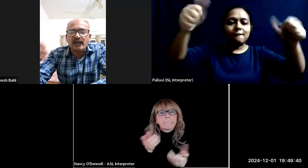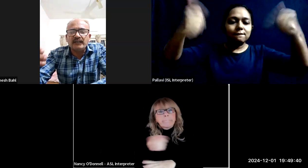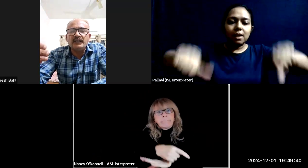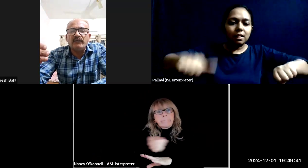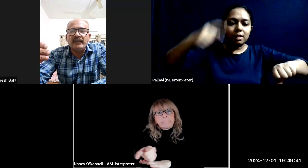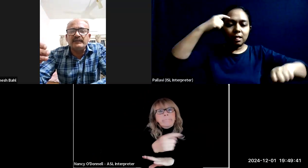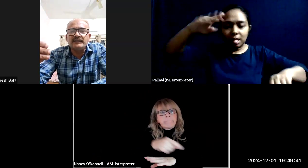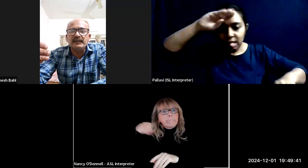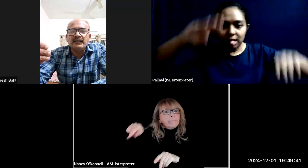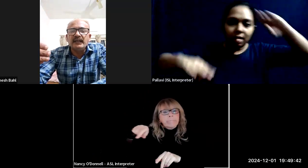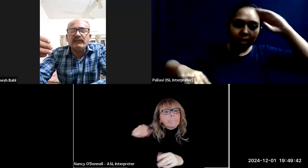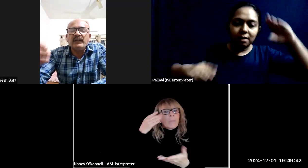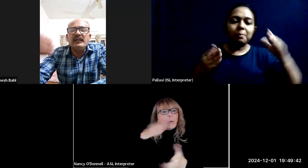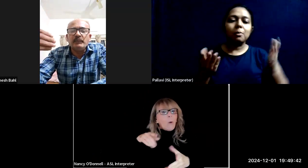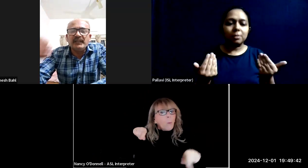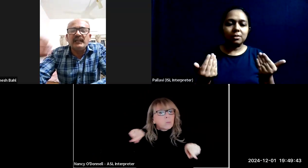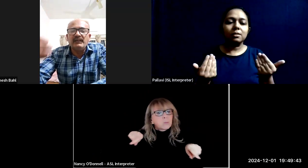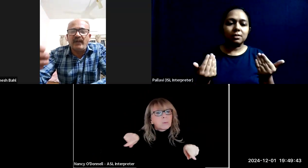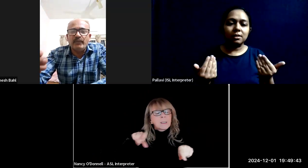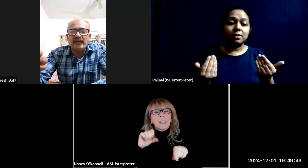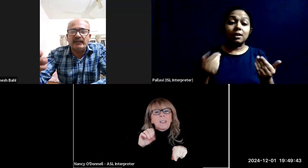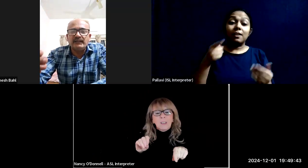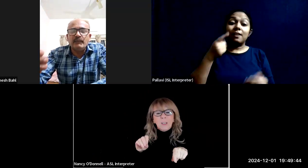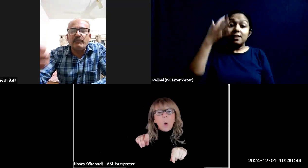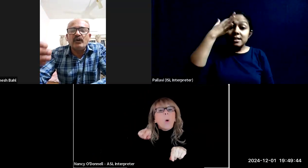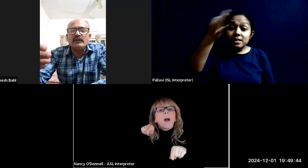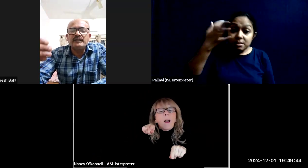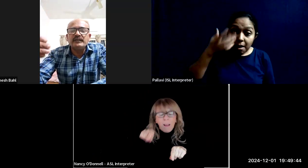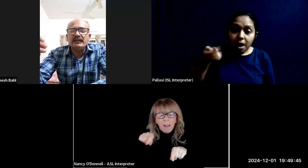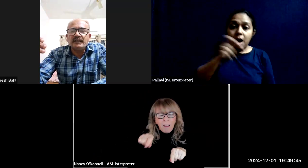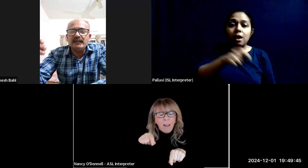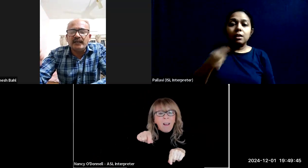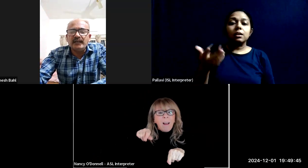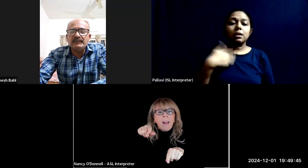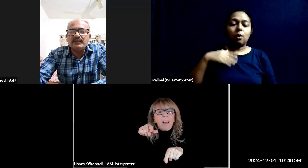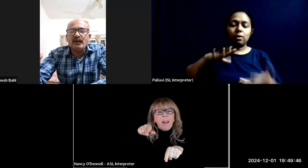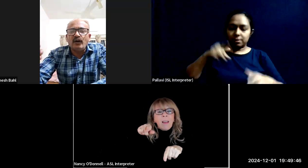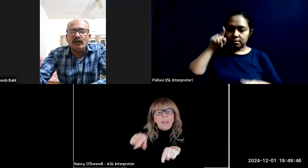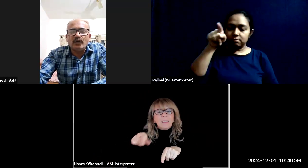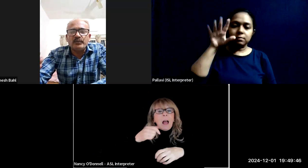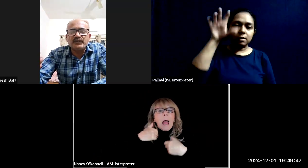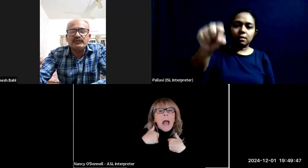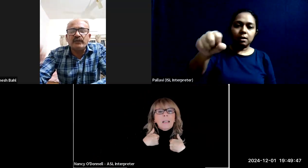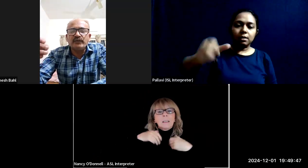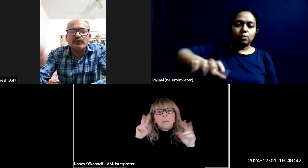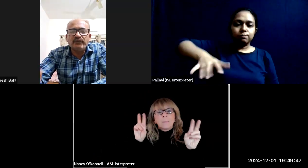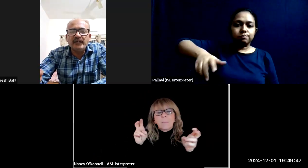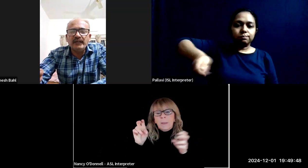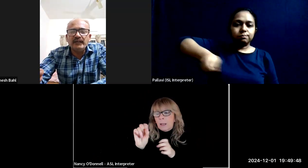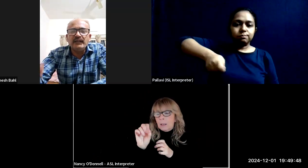Saarthi device, it will immediately vibrate. because it has all the options of two feet,